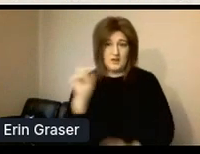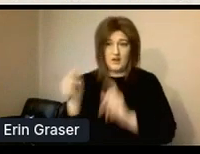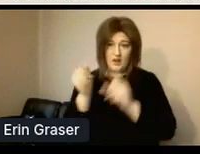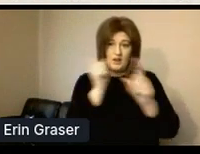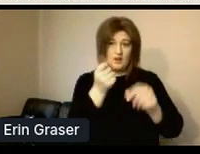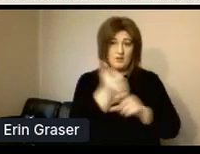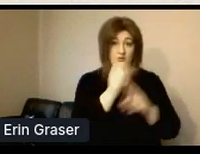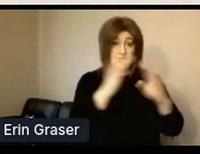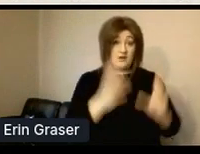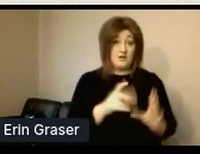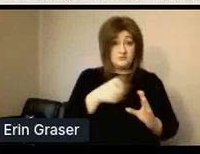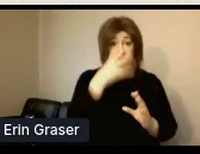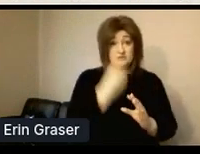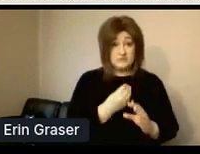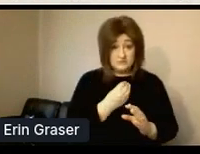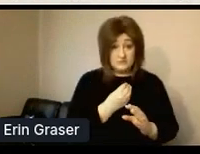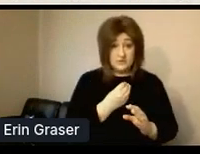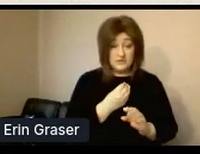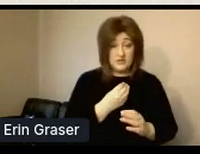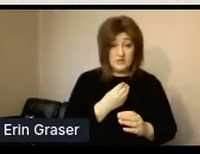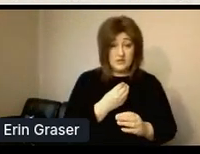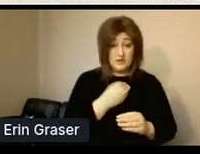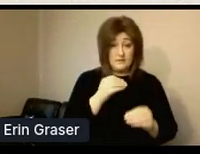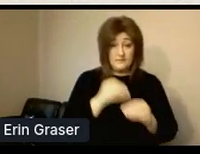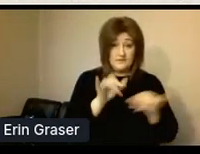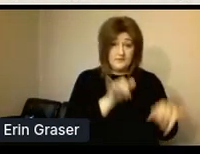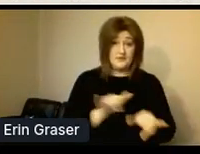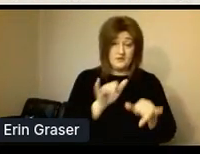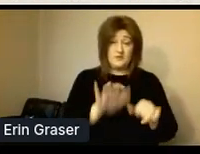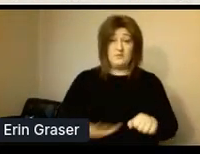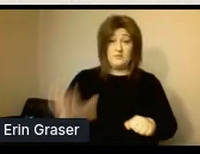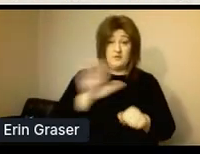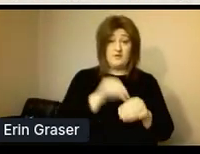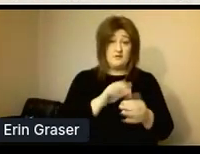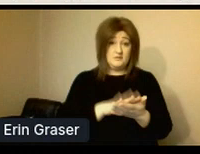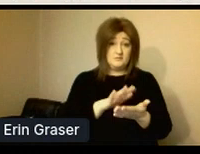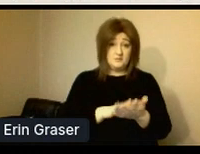You shouldn't be sleeping in the common area in our school.